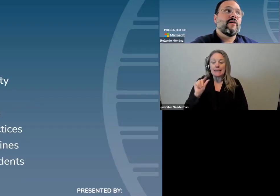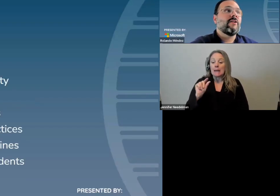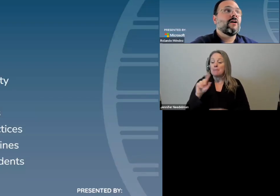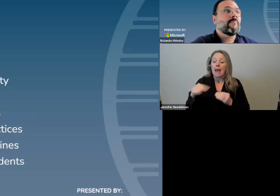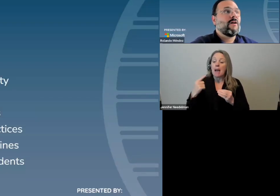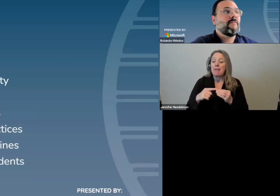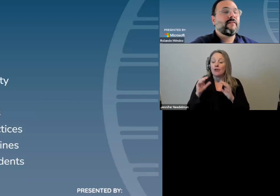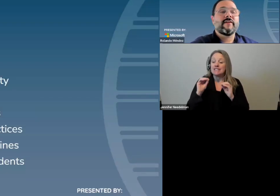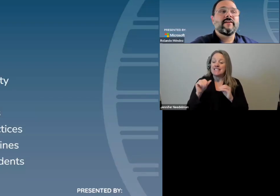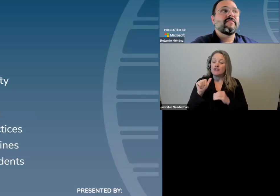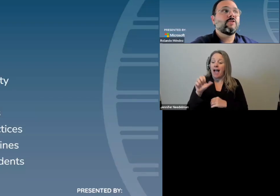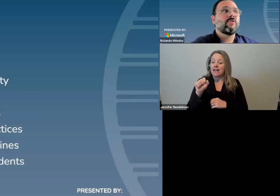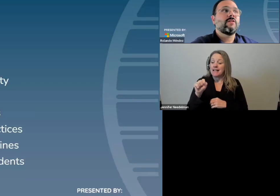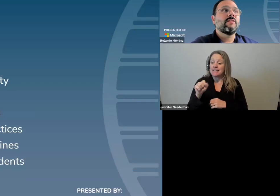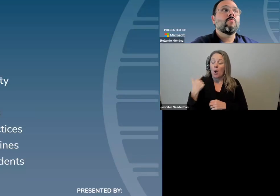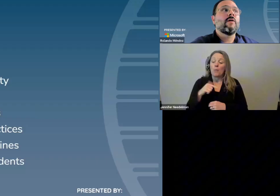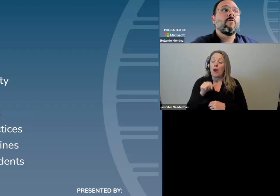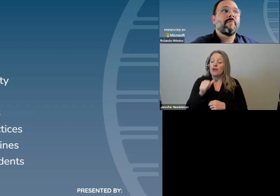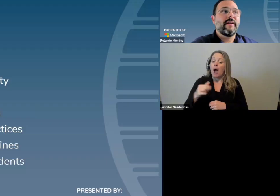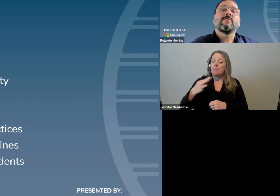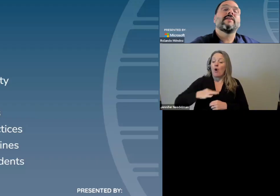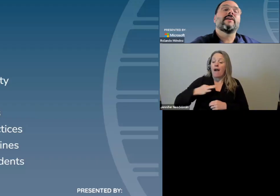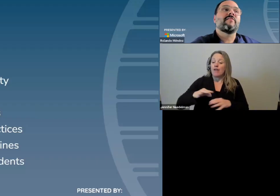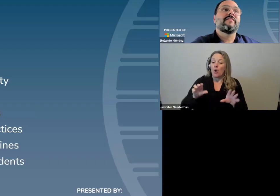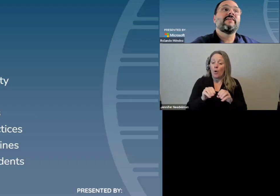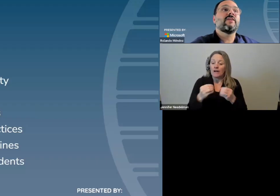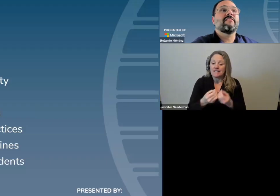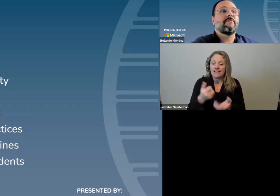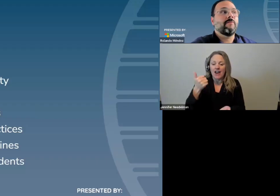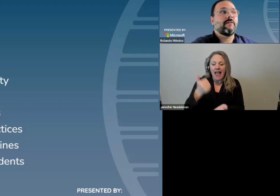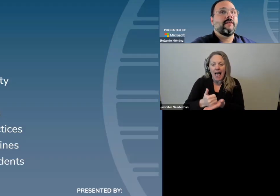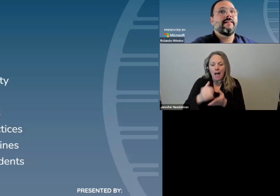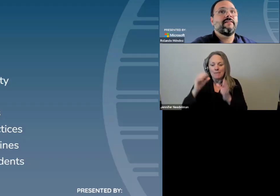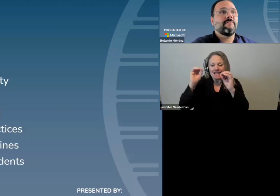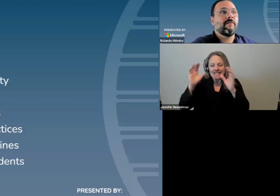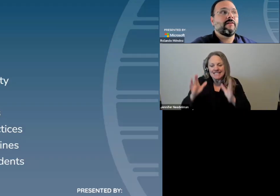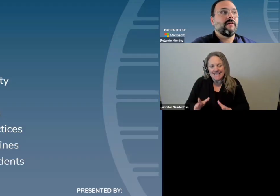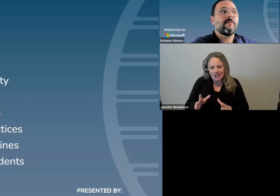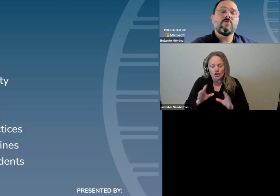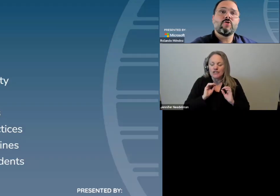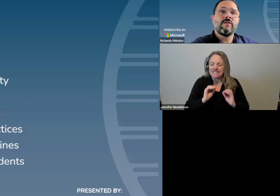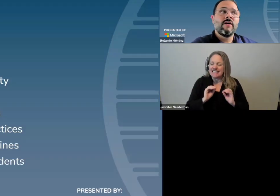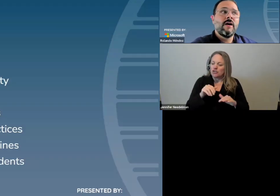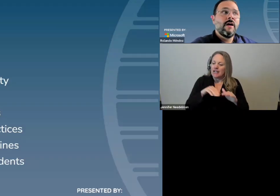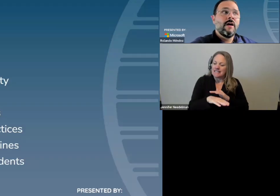We are a nonprofit organization helping educators teach accessibility and disability inclusion,